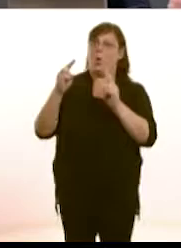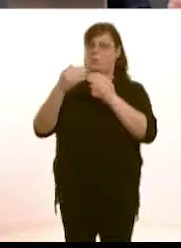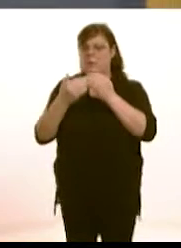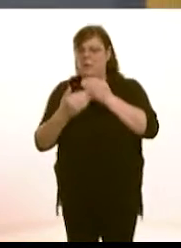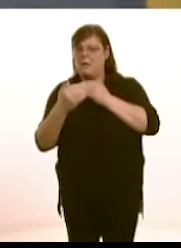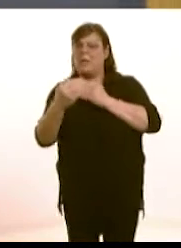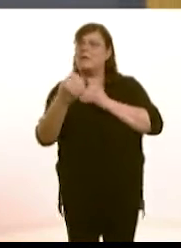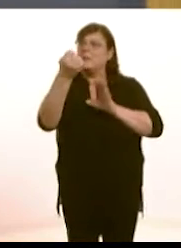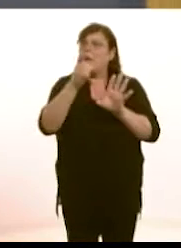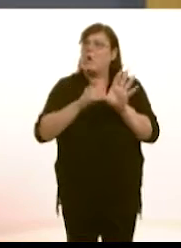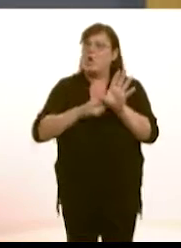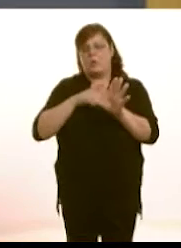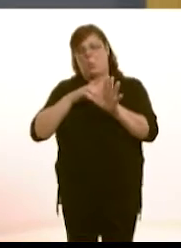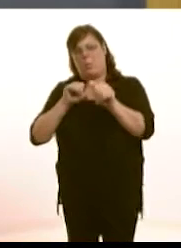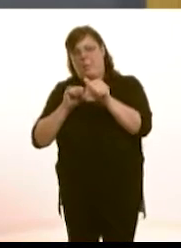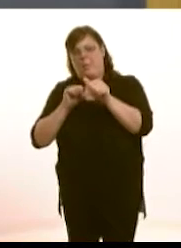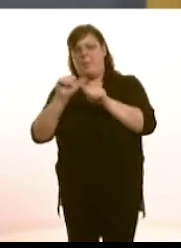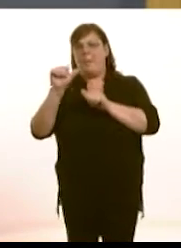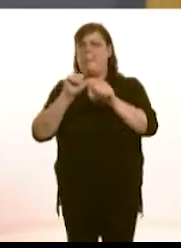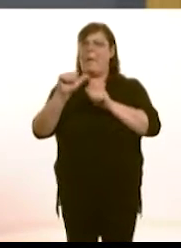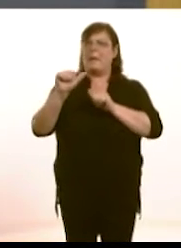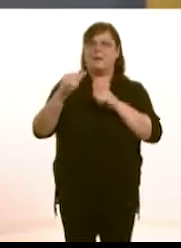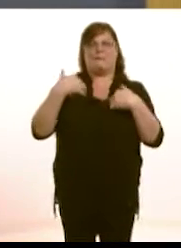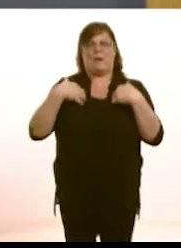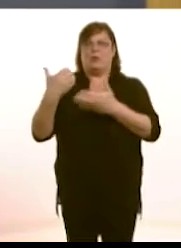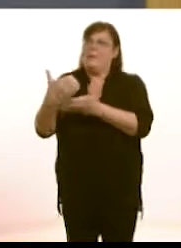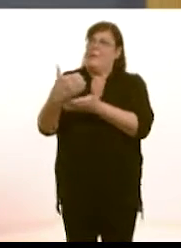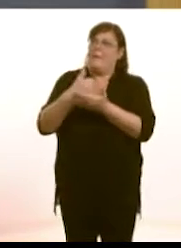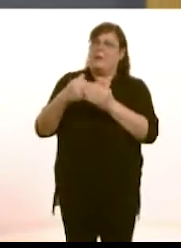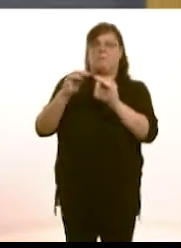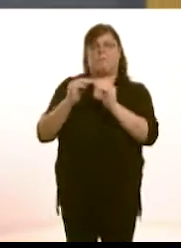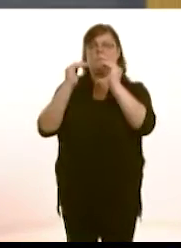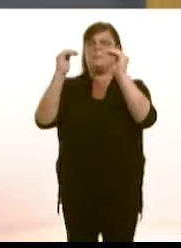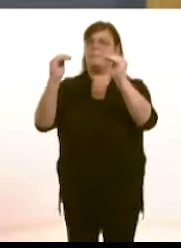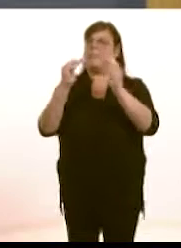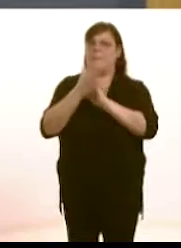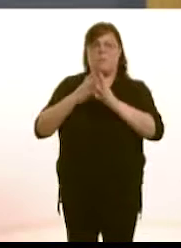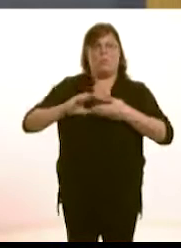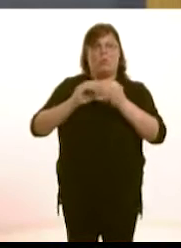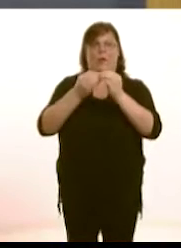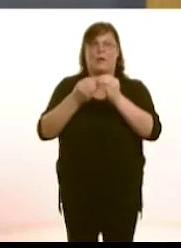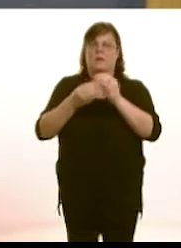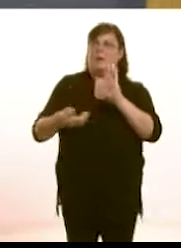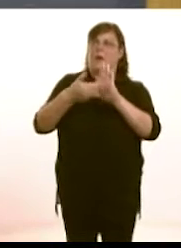years, built to the highest energy standards, and thatís created an extra 250 jobs.